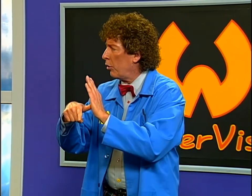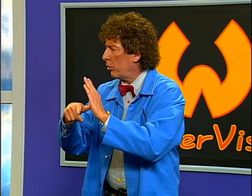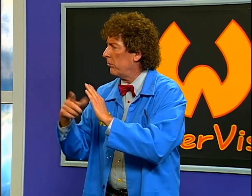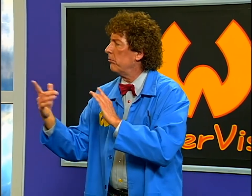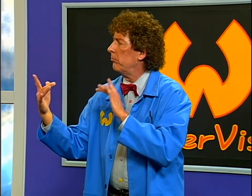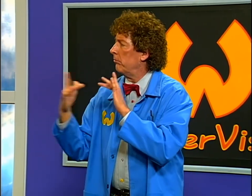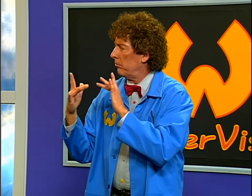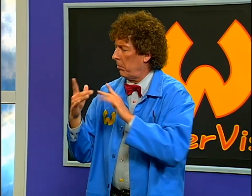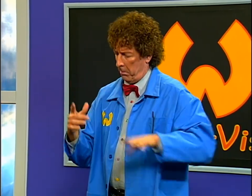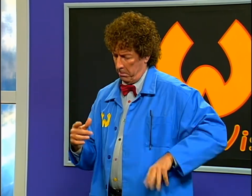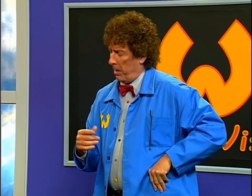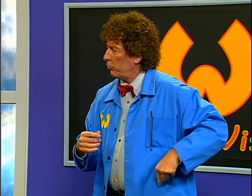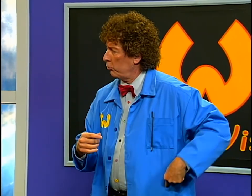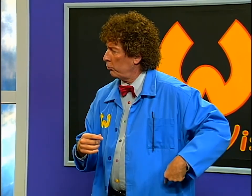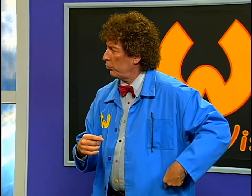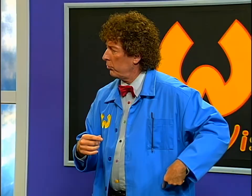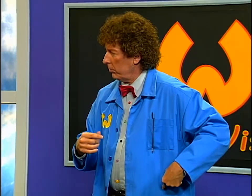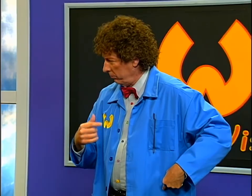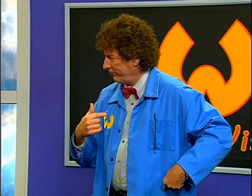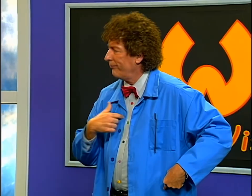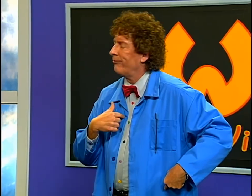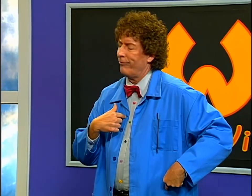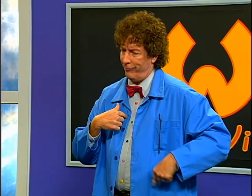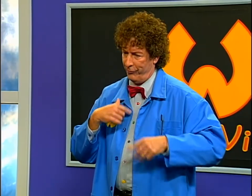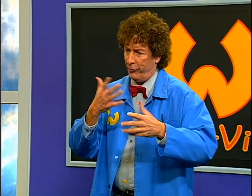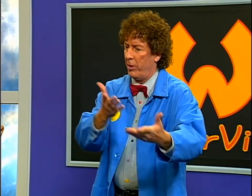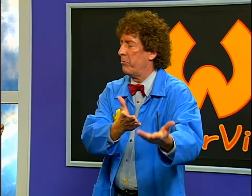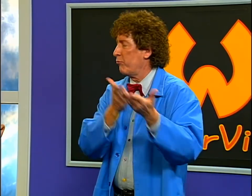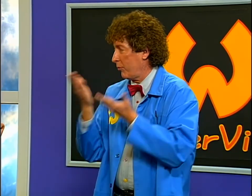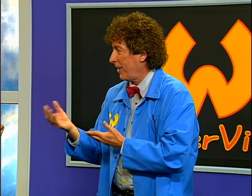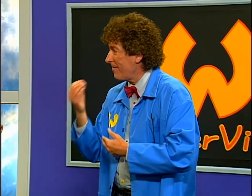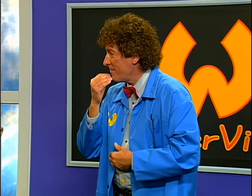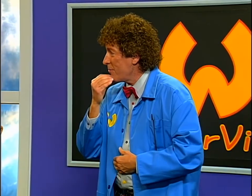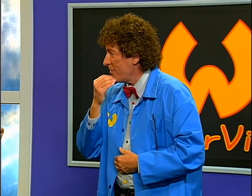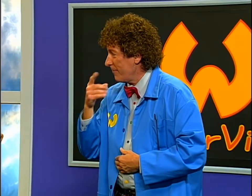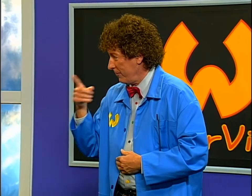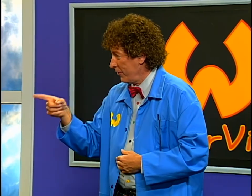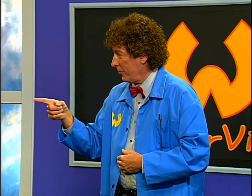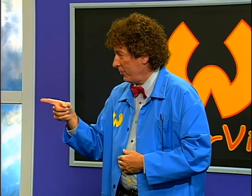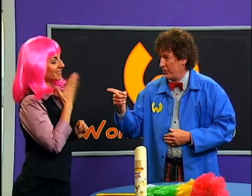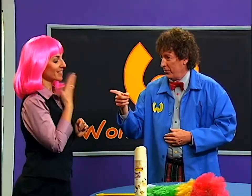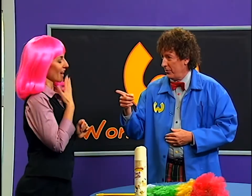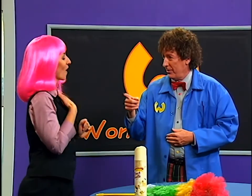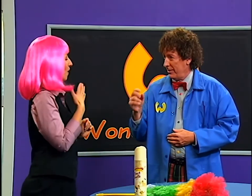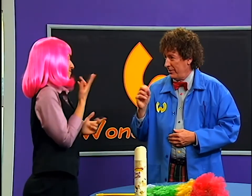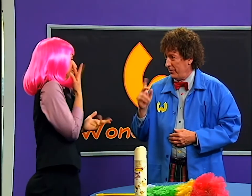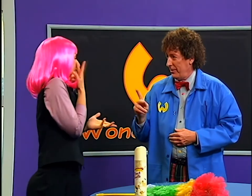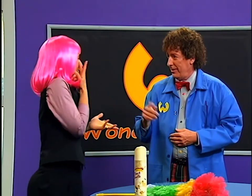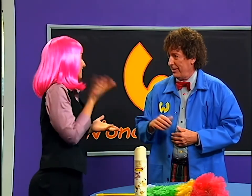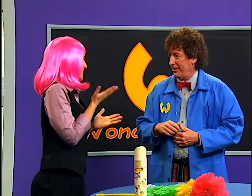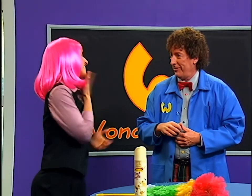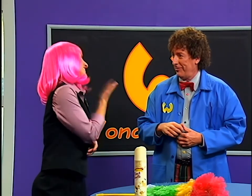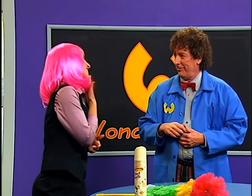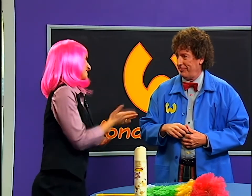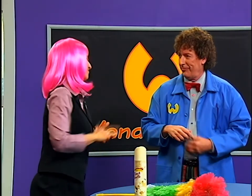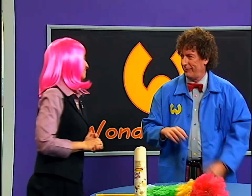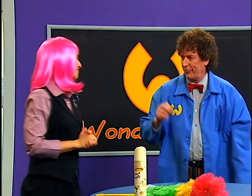WOW! HE-HE-HEE. HEY, OKAY, LISA. WHAT? YOU TURN IT ON REAL GENTLE, OKAY?